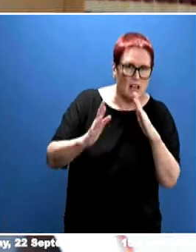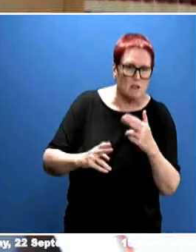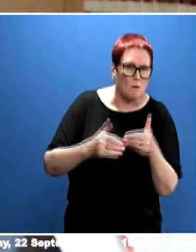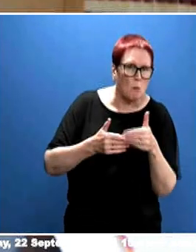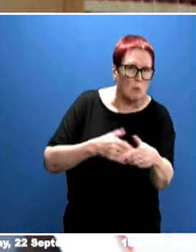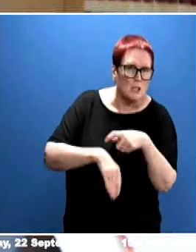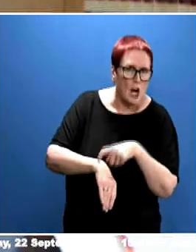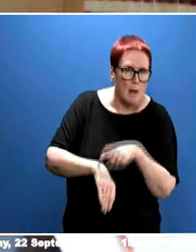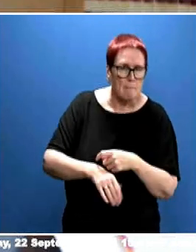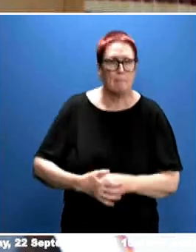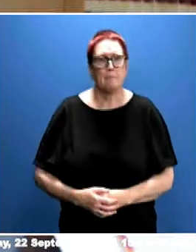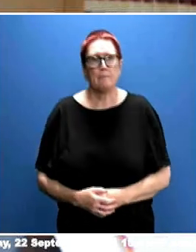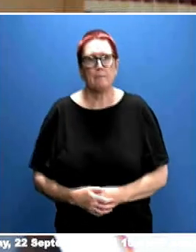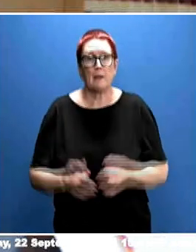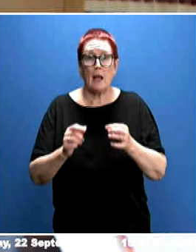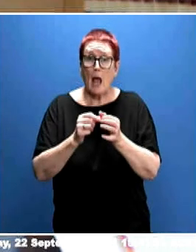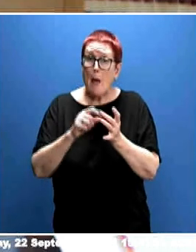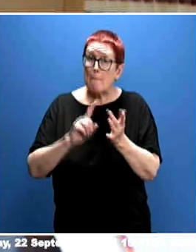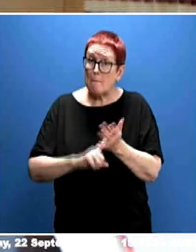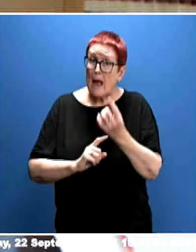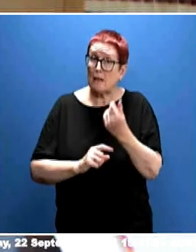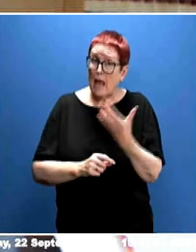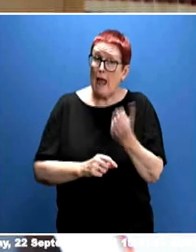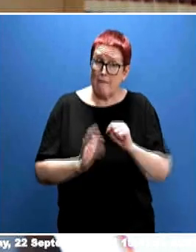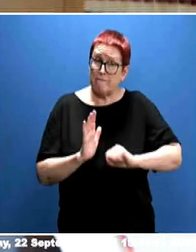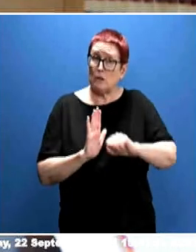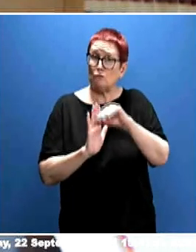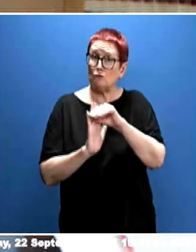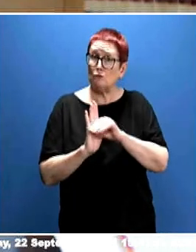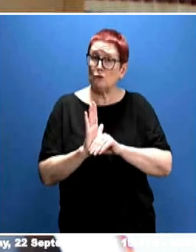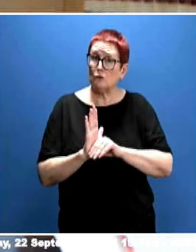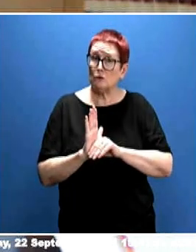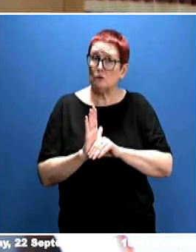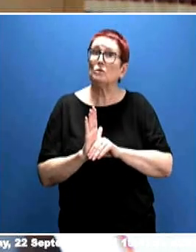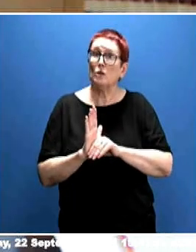So bail could be made conditional upon being placed at the Kath French Centre.